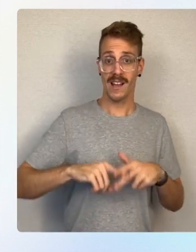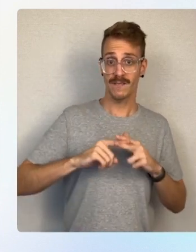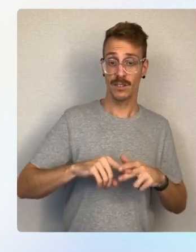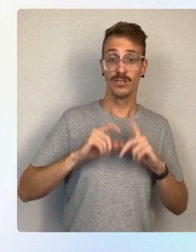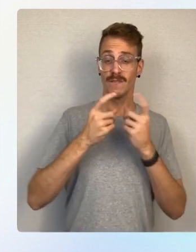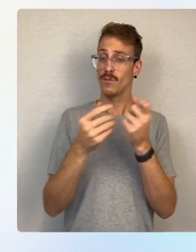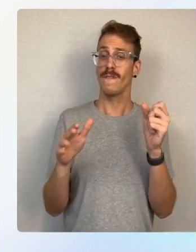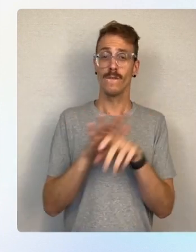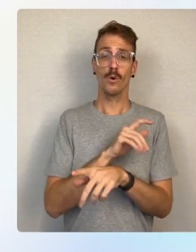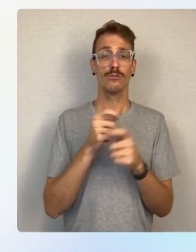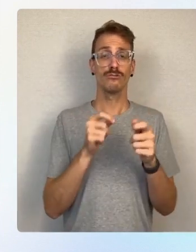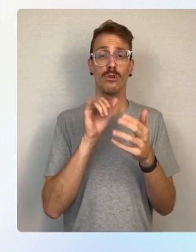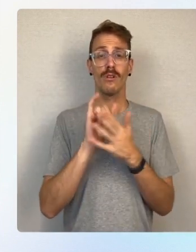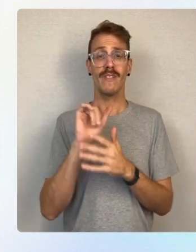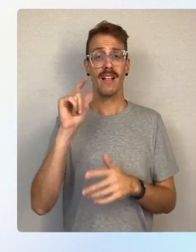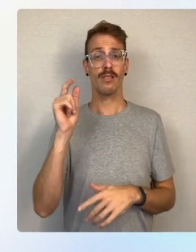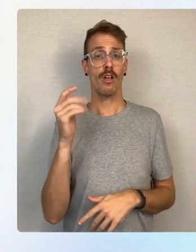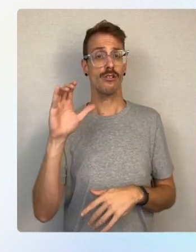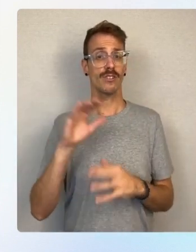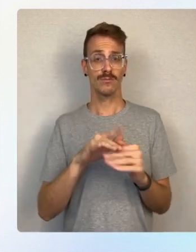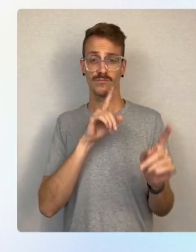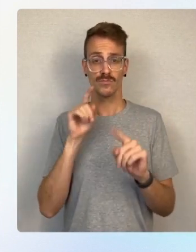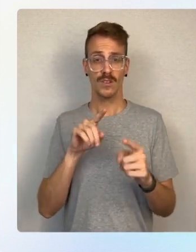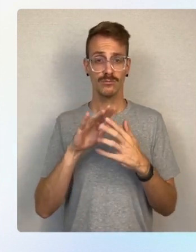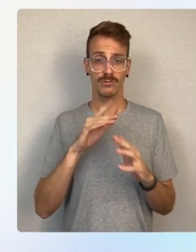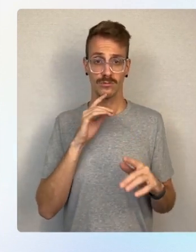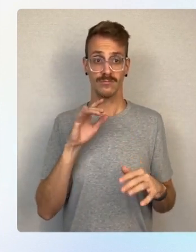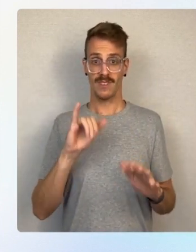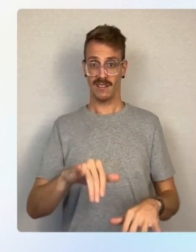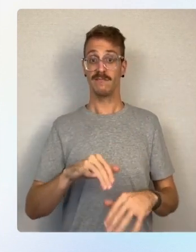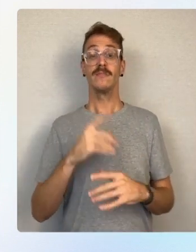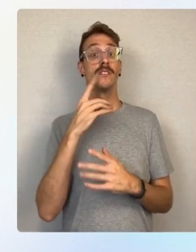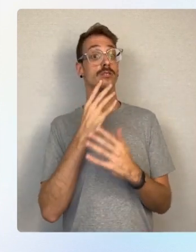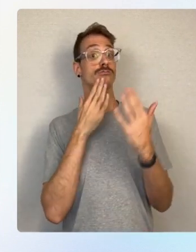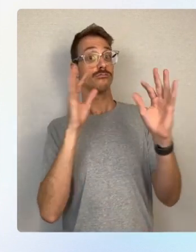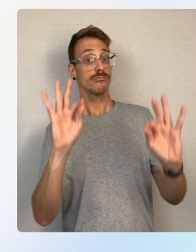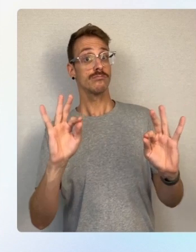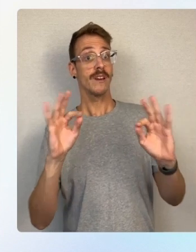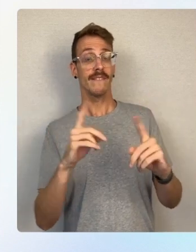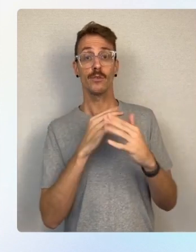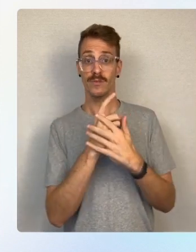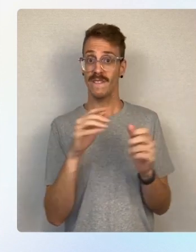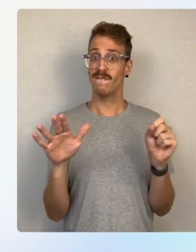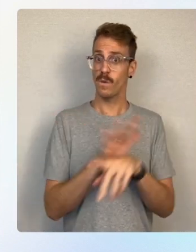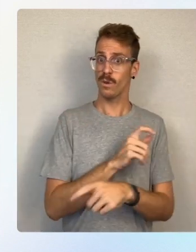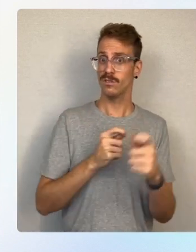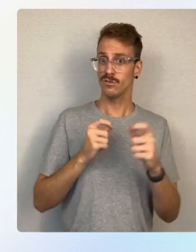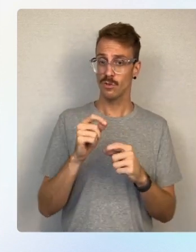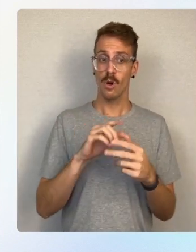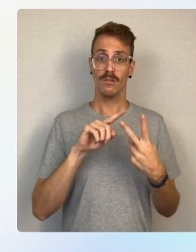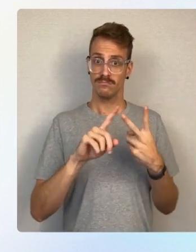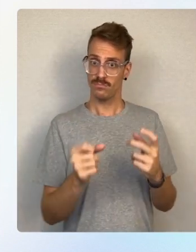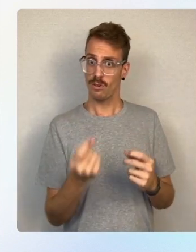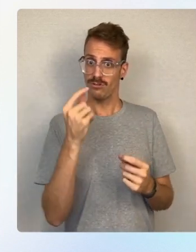giving you full control over the logic for reacting to that response. This is great if you need full control over your Wit app's understanding payload.